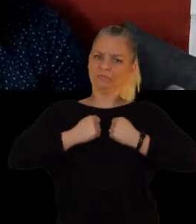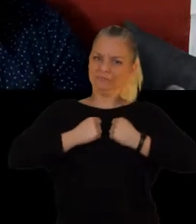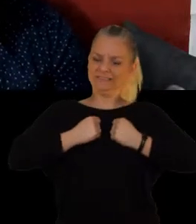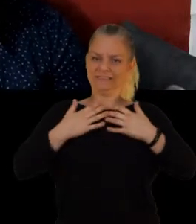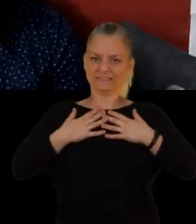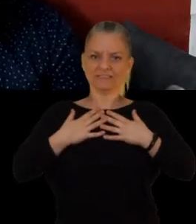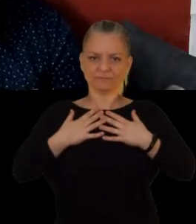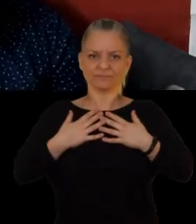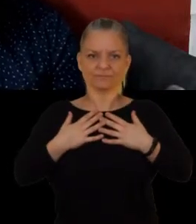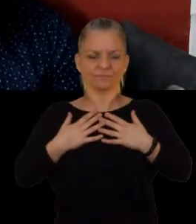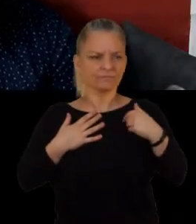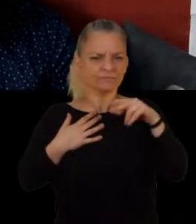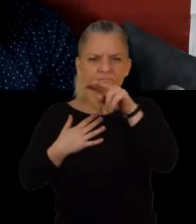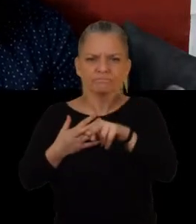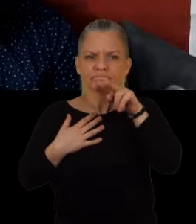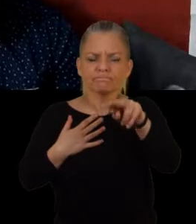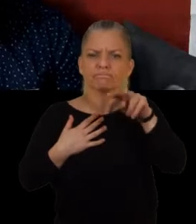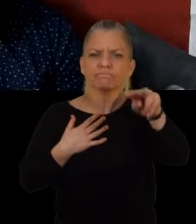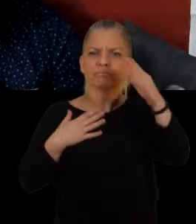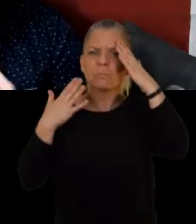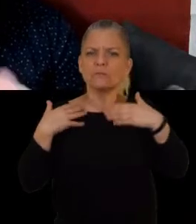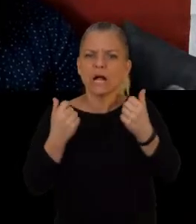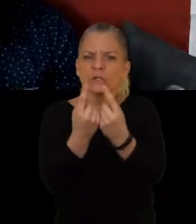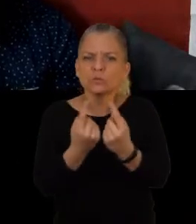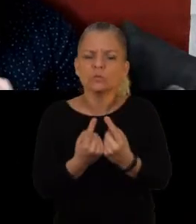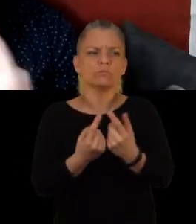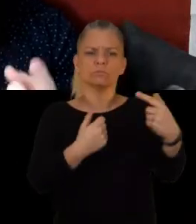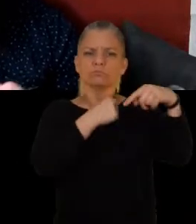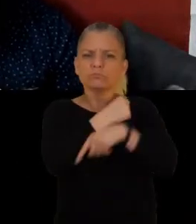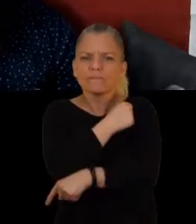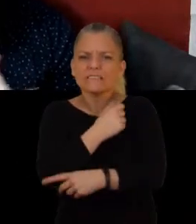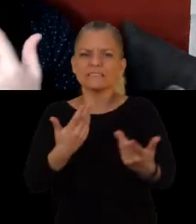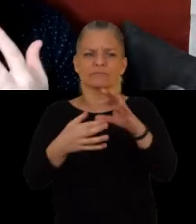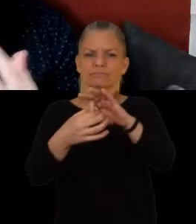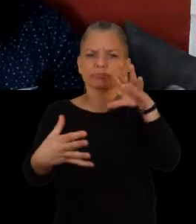but it was the story for me as i just kept seeing mental health issues poverty issues